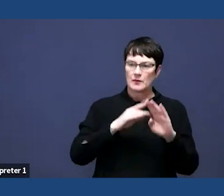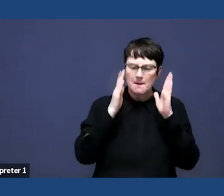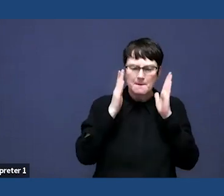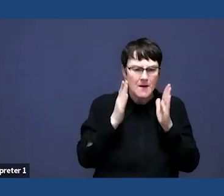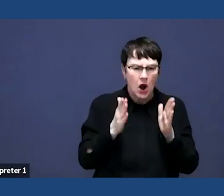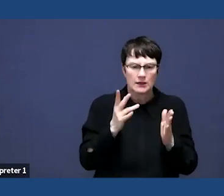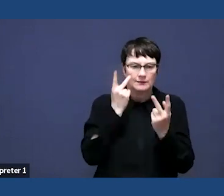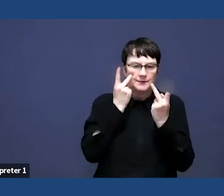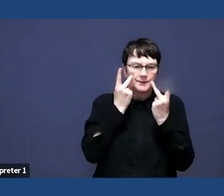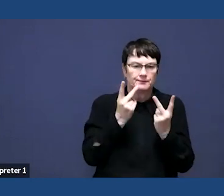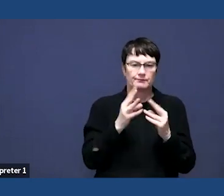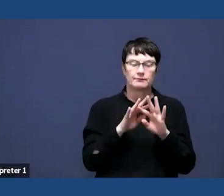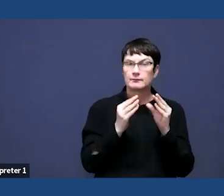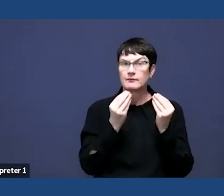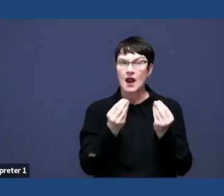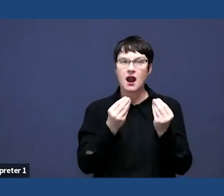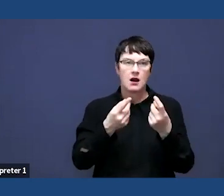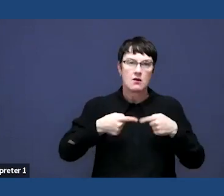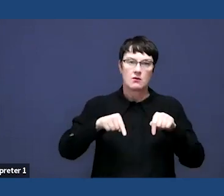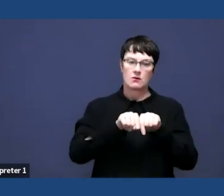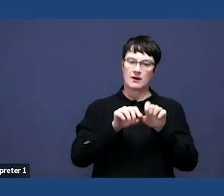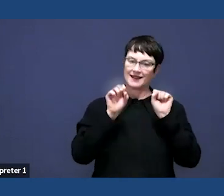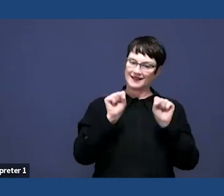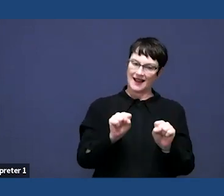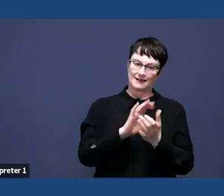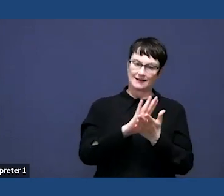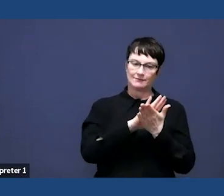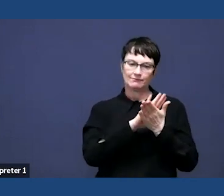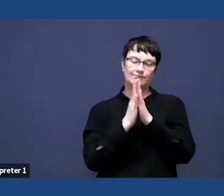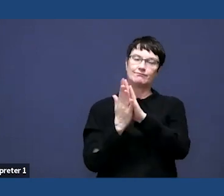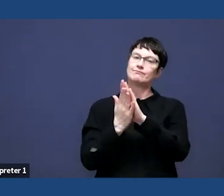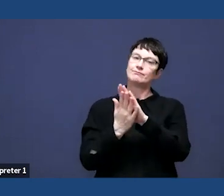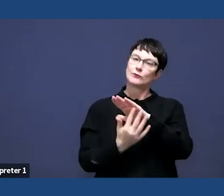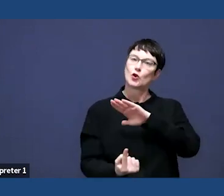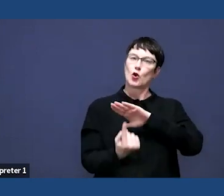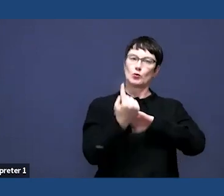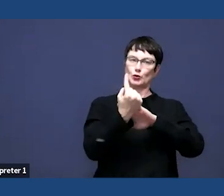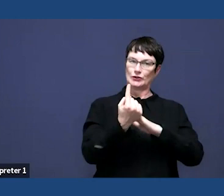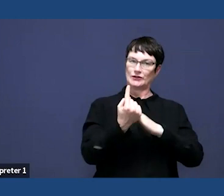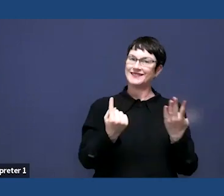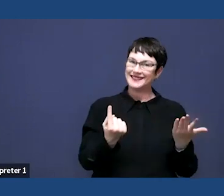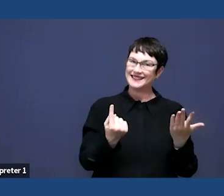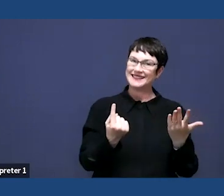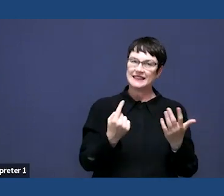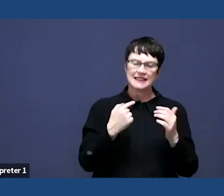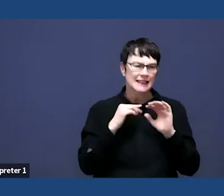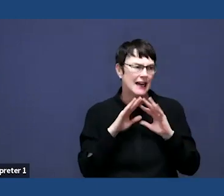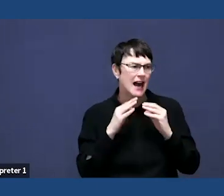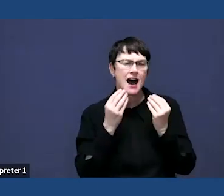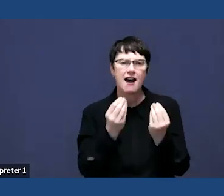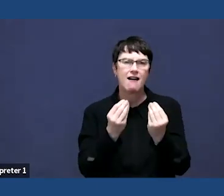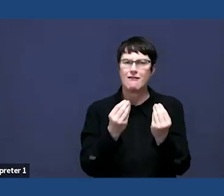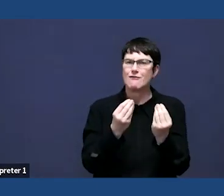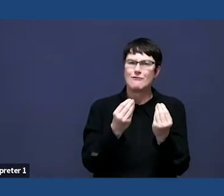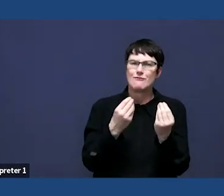We should have opportunities. These services that are not there, they're not supporting the needs of the ageing population,